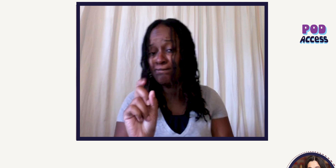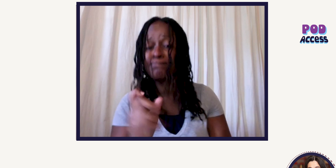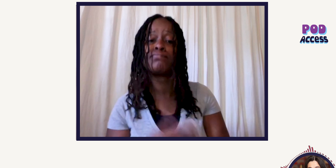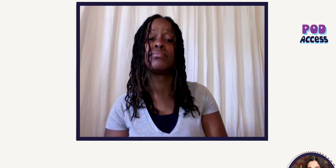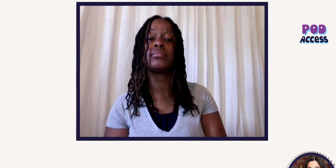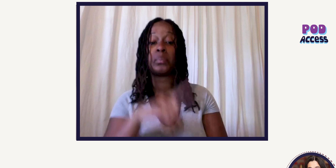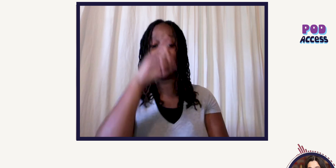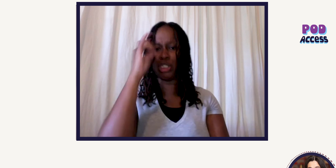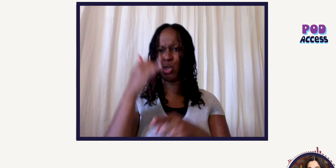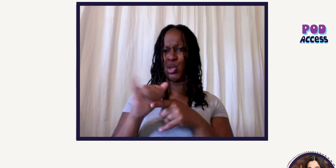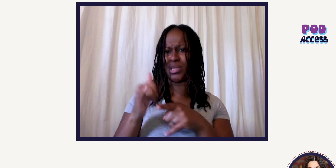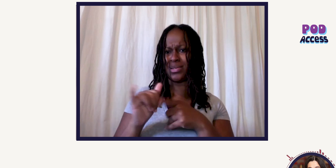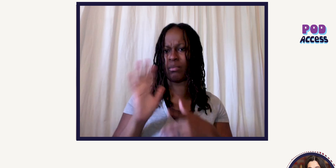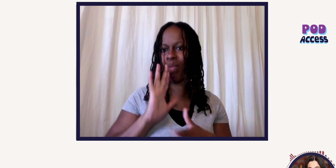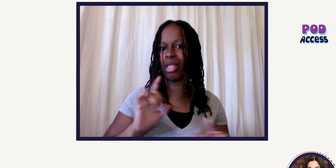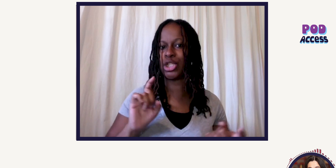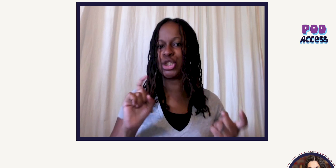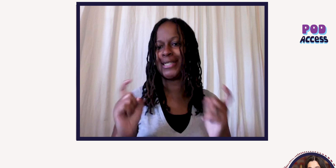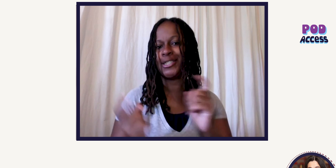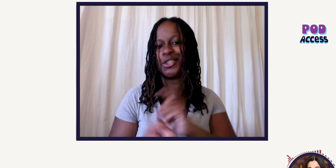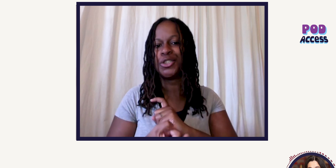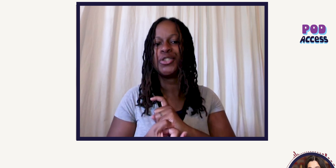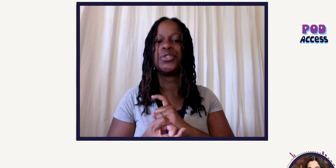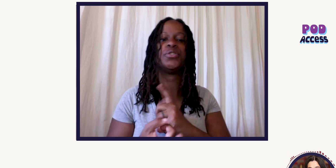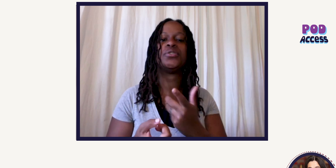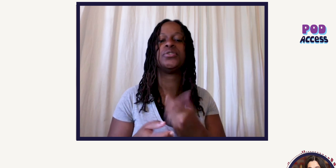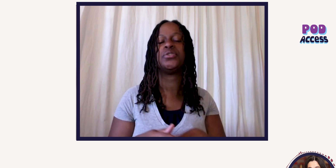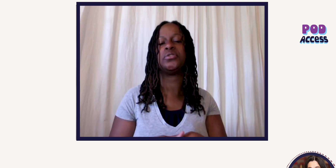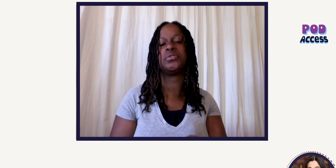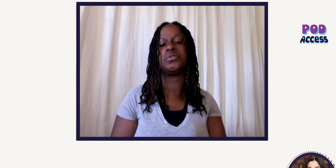Because cursing is going to change that explicit label or not.